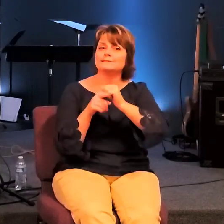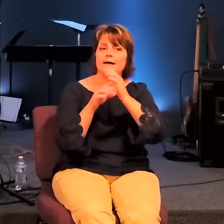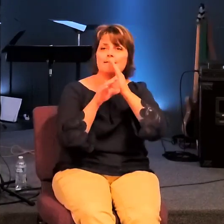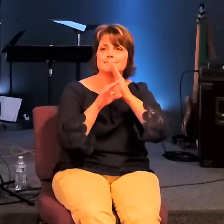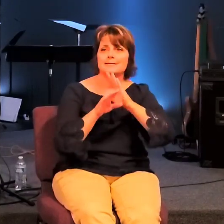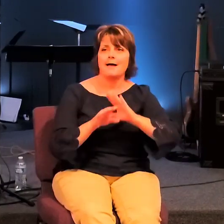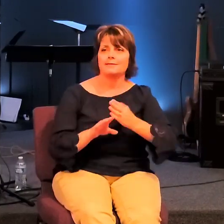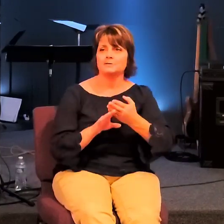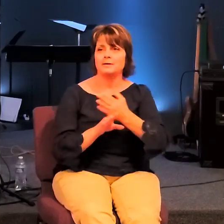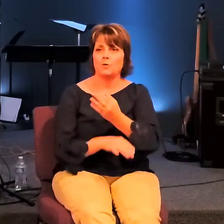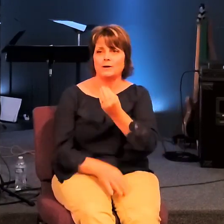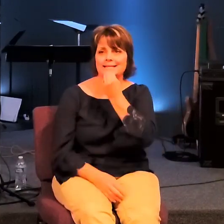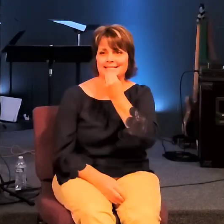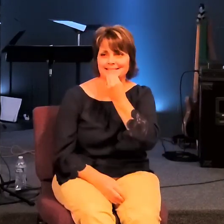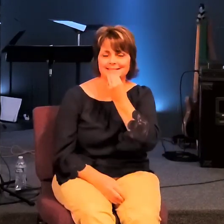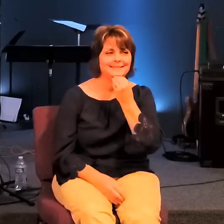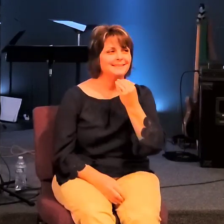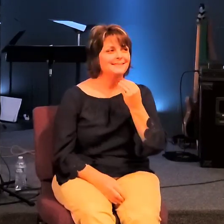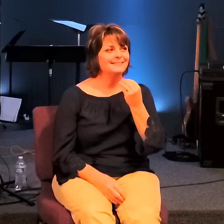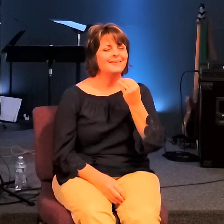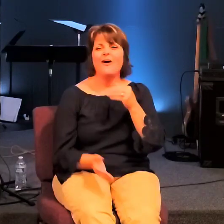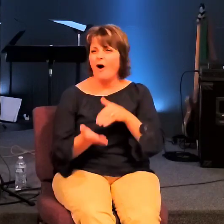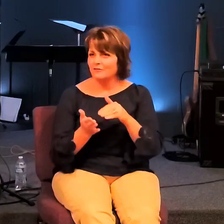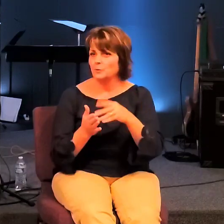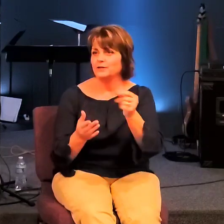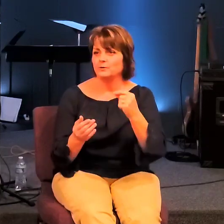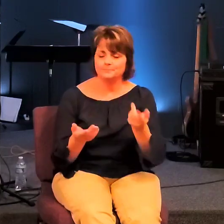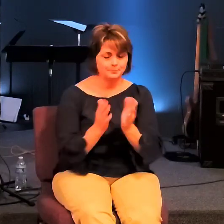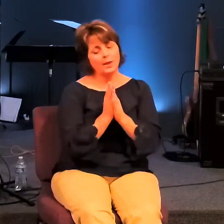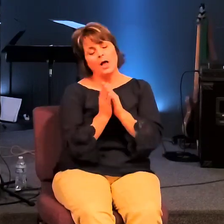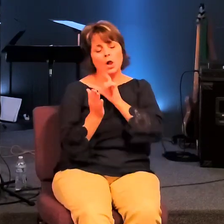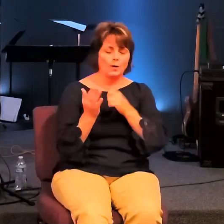prayer it's just kind of we just rattle it off. “Lord thank you for this day this food